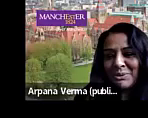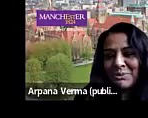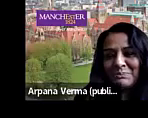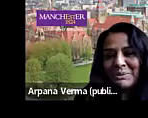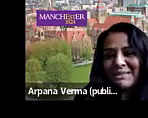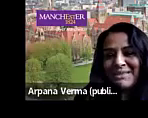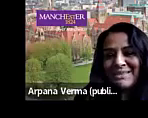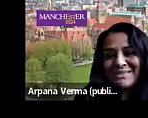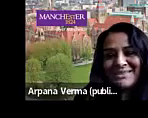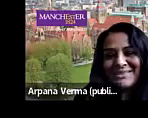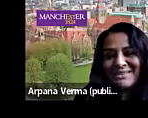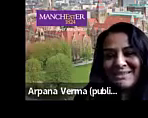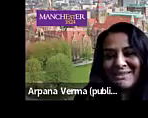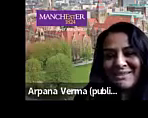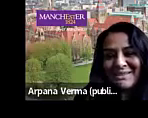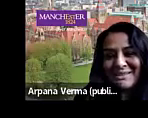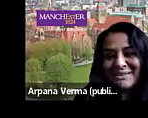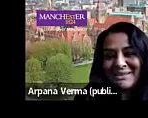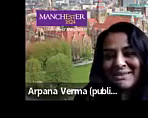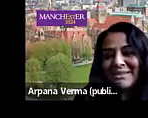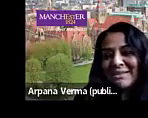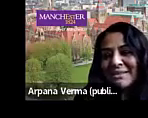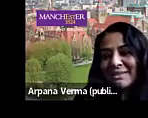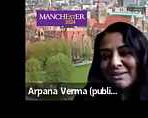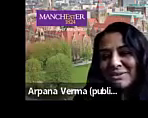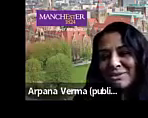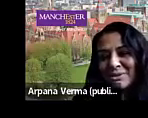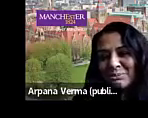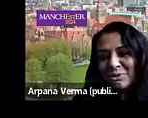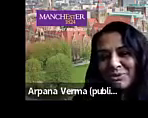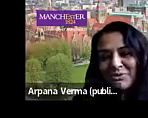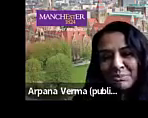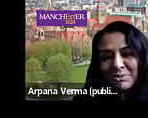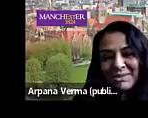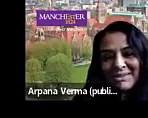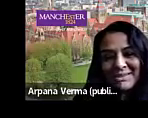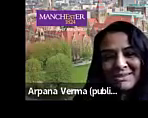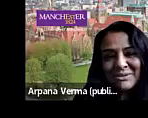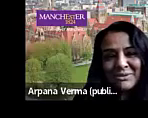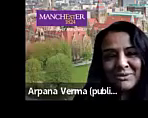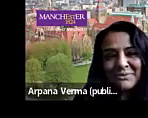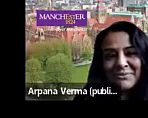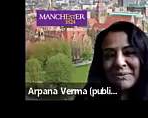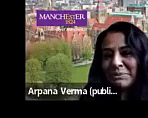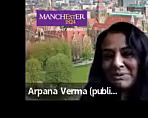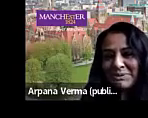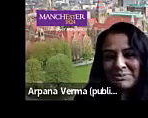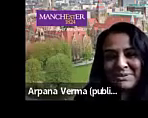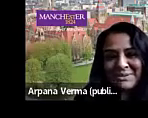We are so pleased to see you here Thank you so much for presenting your fabulous work an